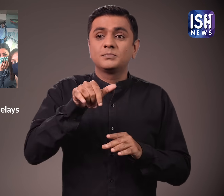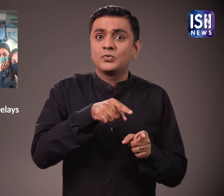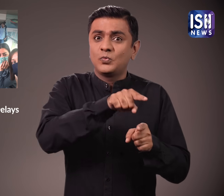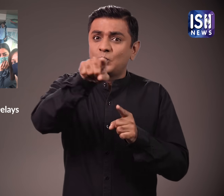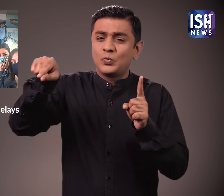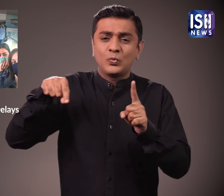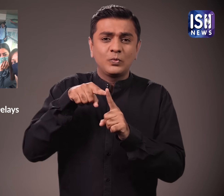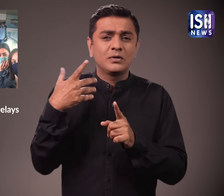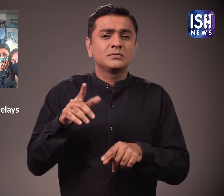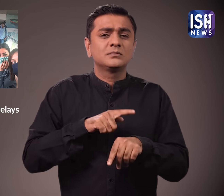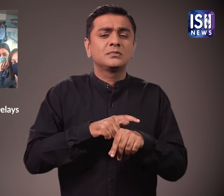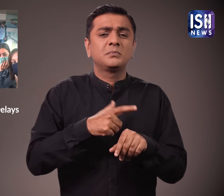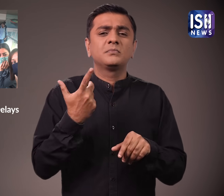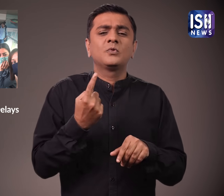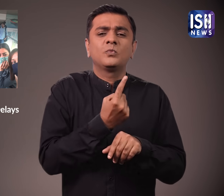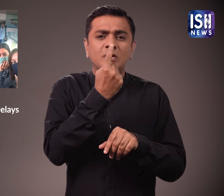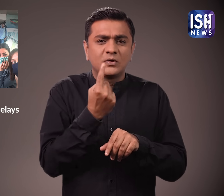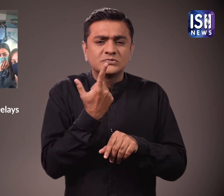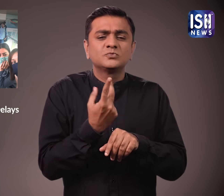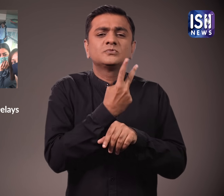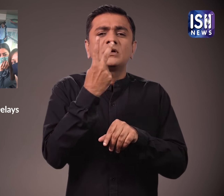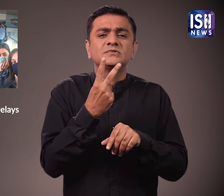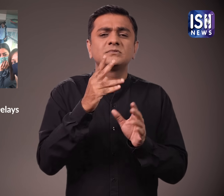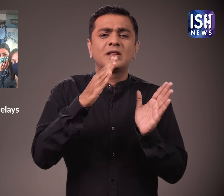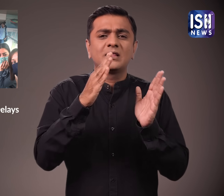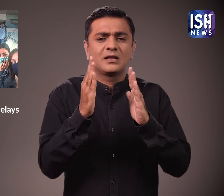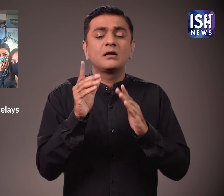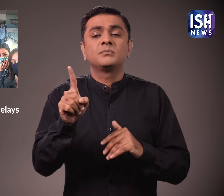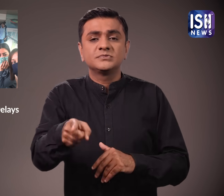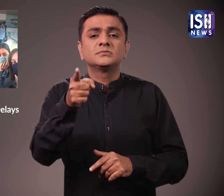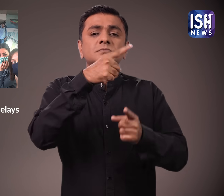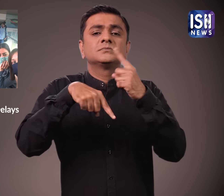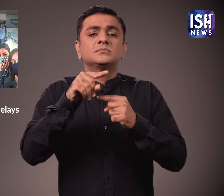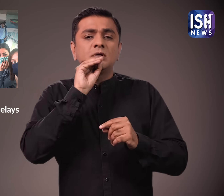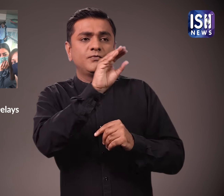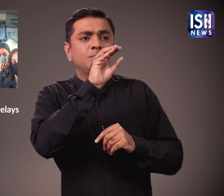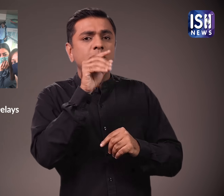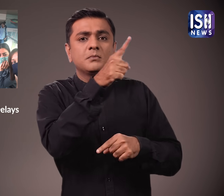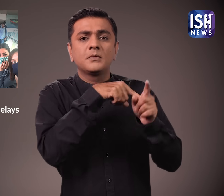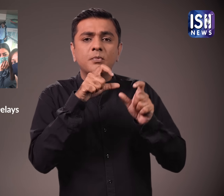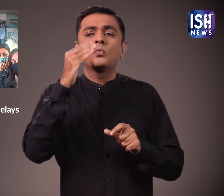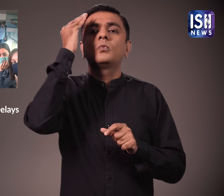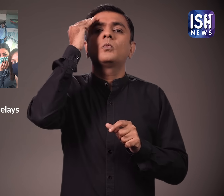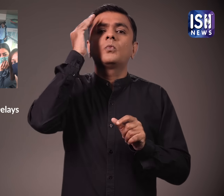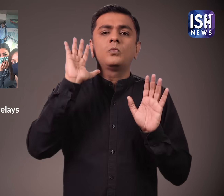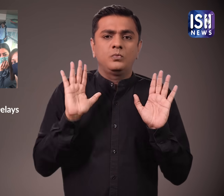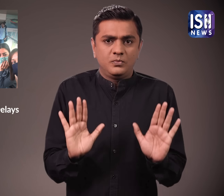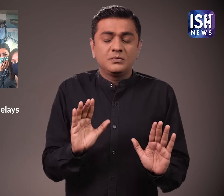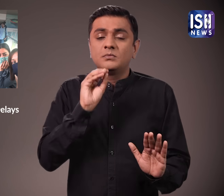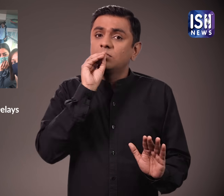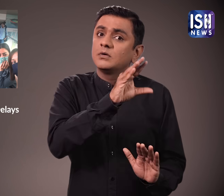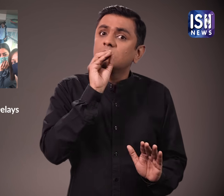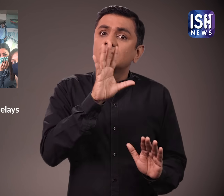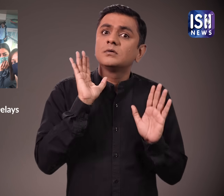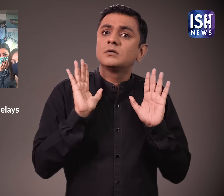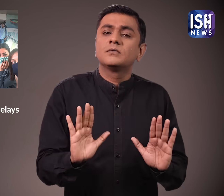which stated that flight delay by 1 or 2 hours must be informed to the passengers in advance.